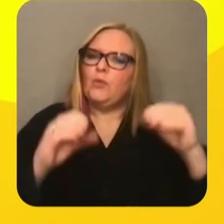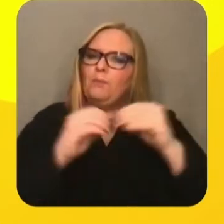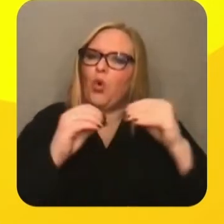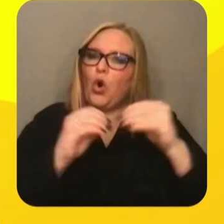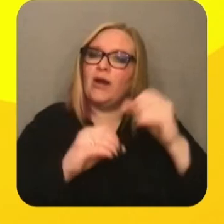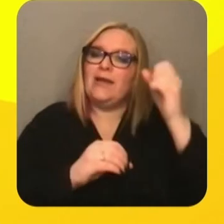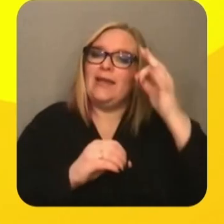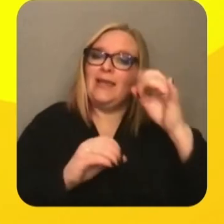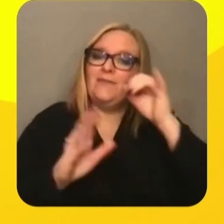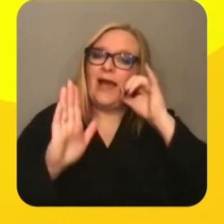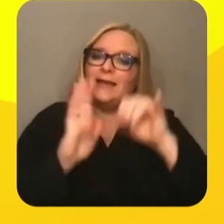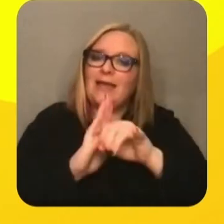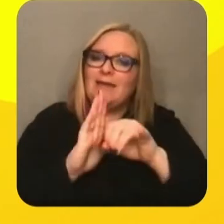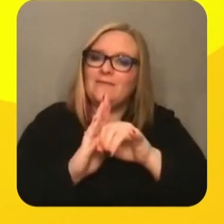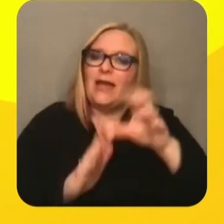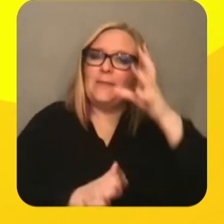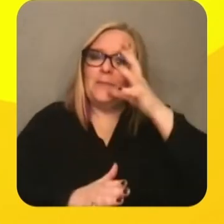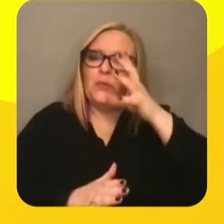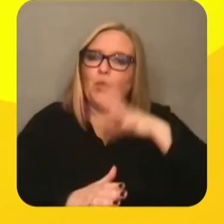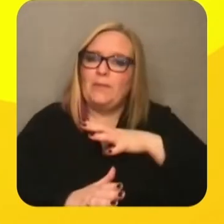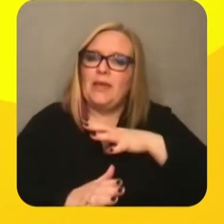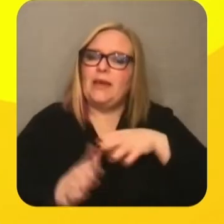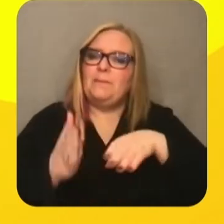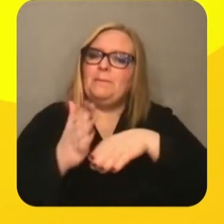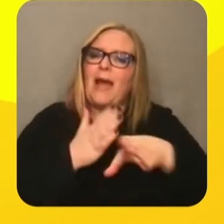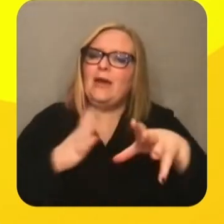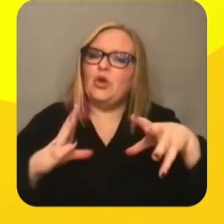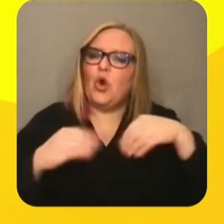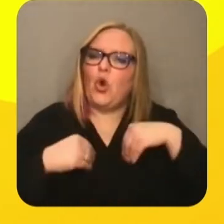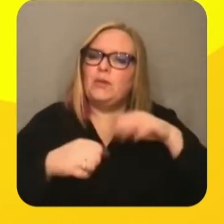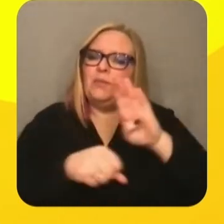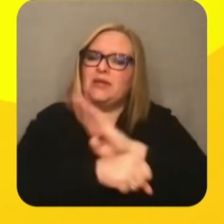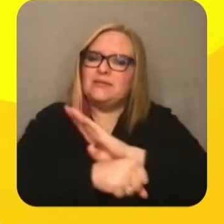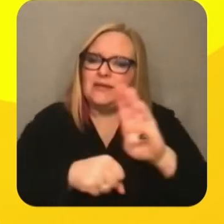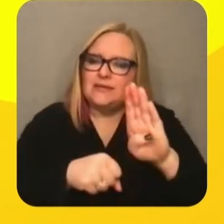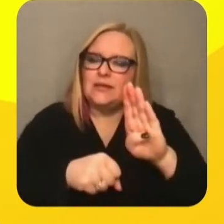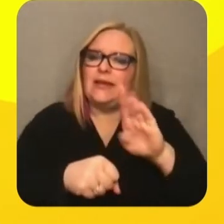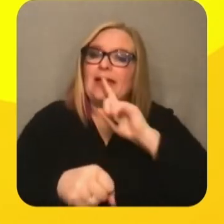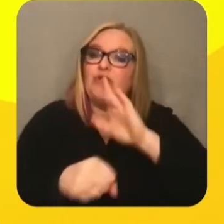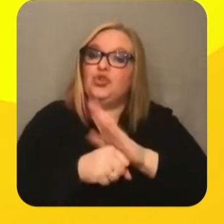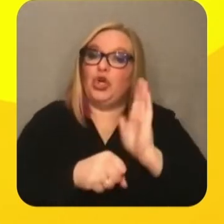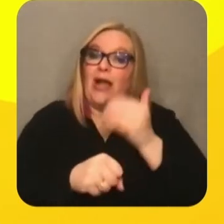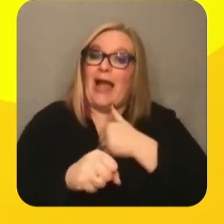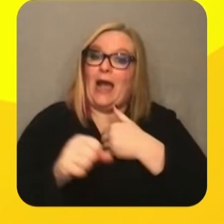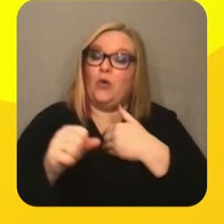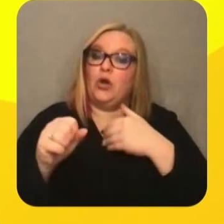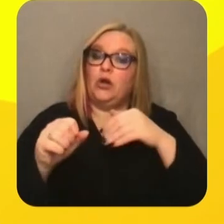our women and minority-owned businesses through sure that our platform is more representative and spotlighting